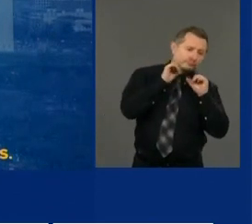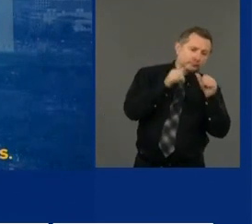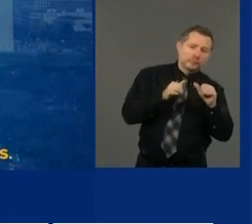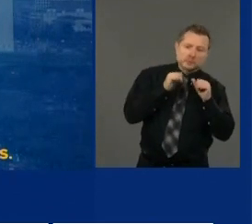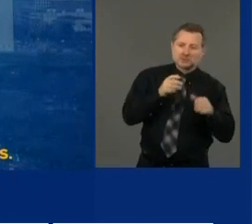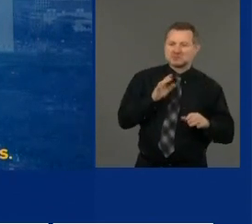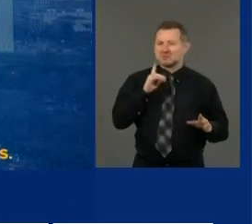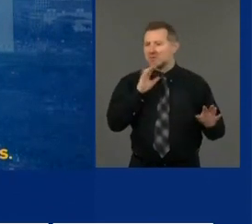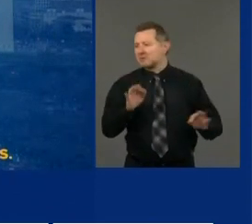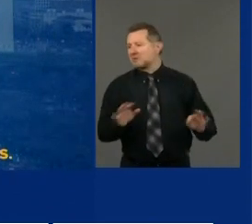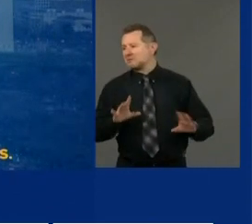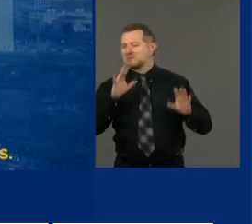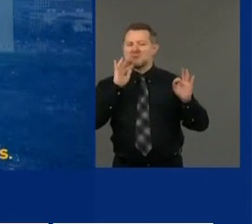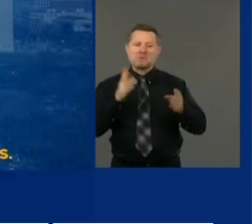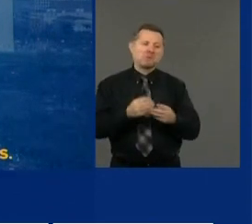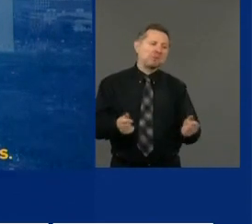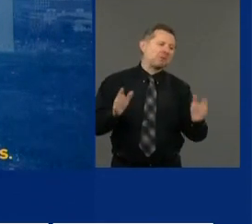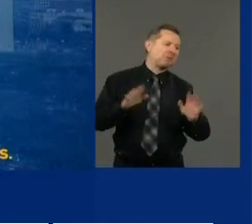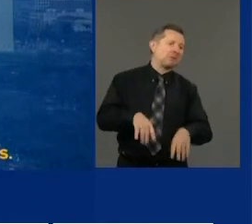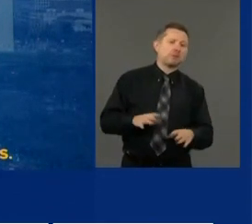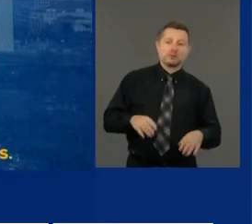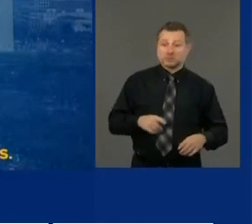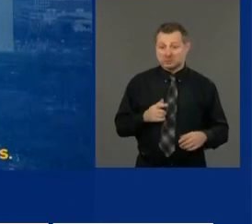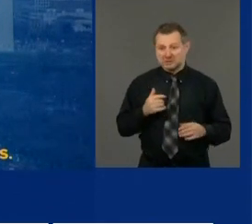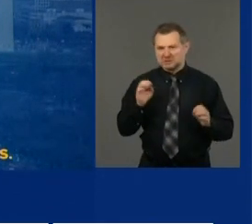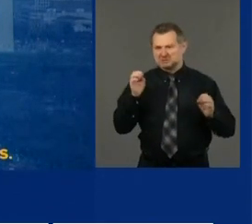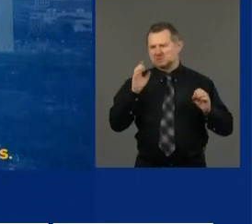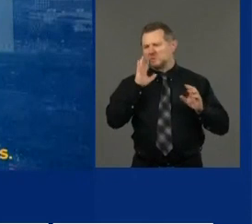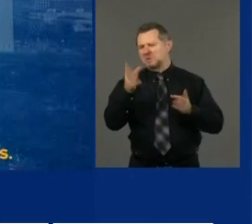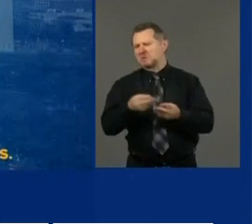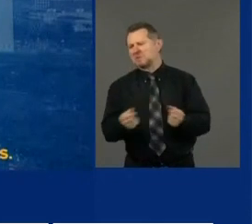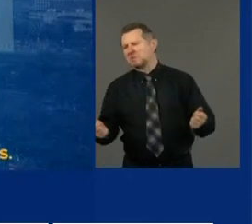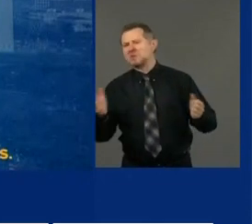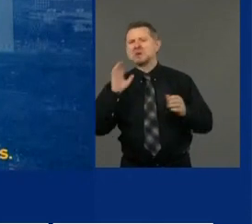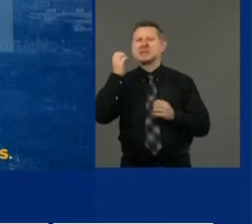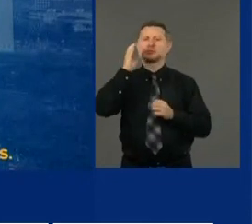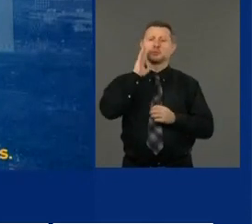THEY HAVE BEEN DENYING THE REALITY OF THE SITUATION FROM THE BEGINNING.